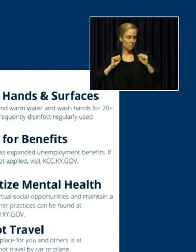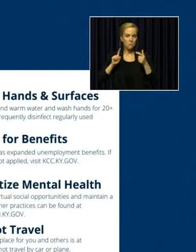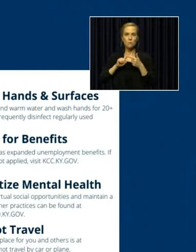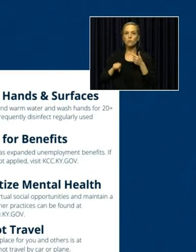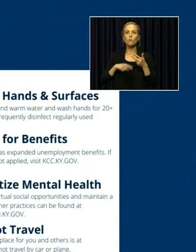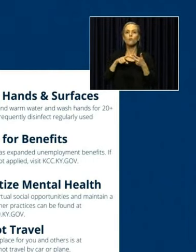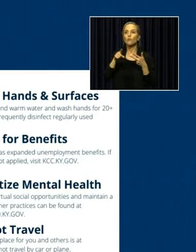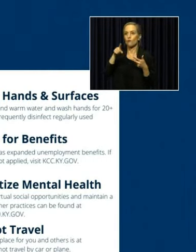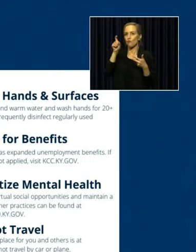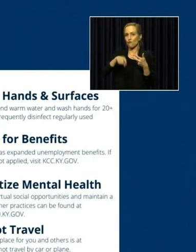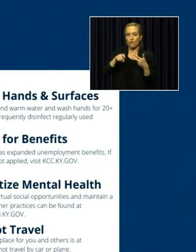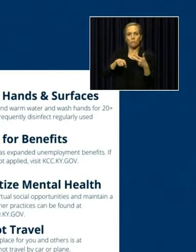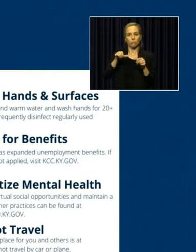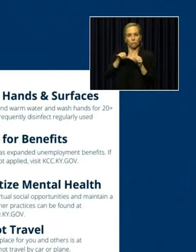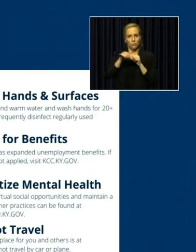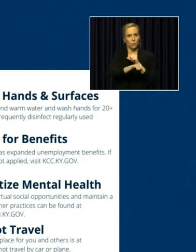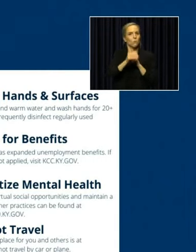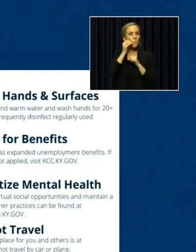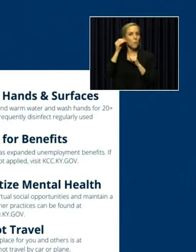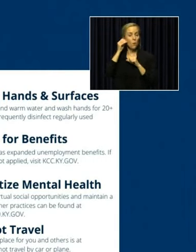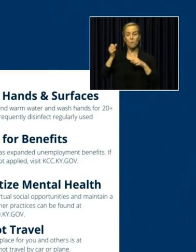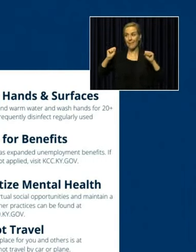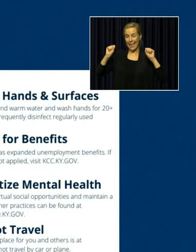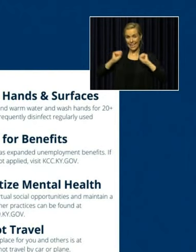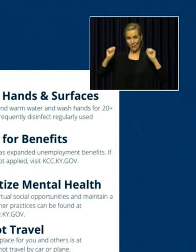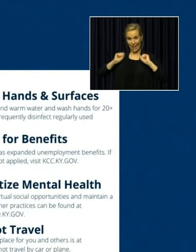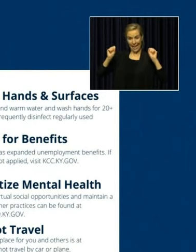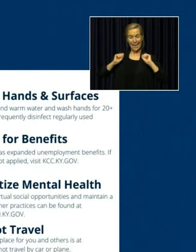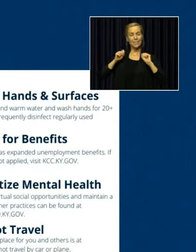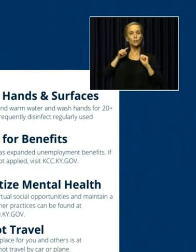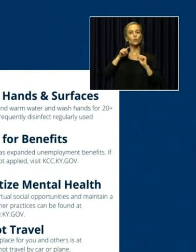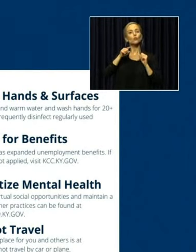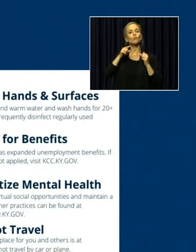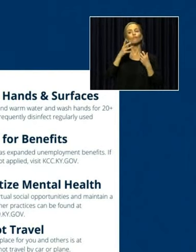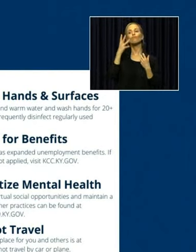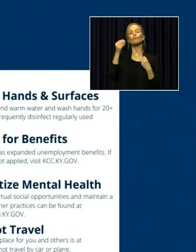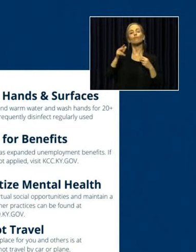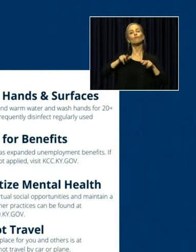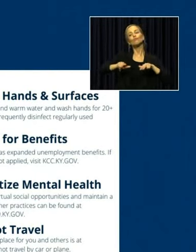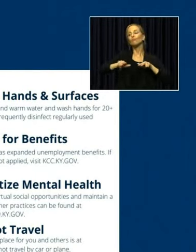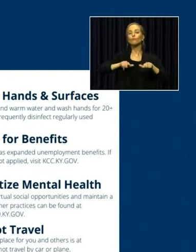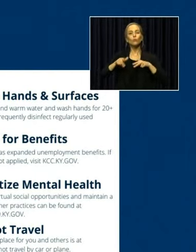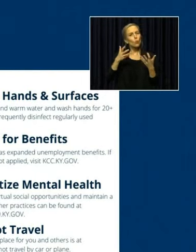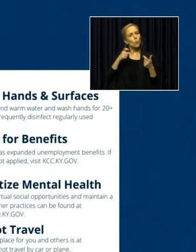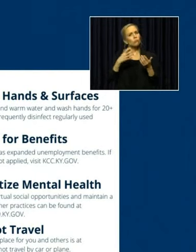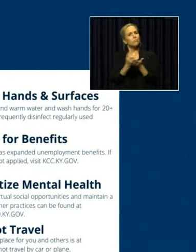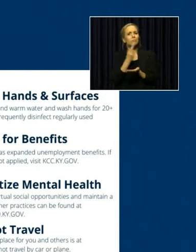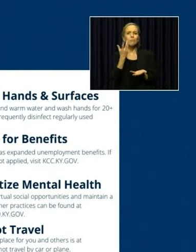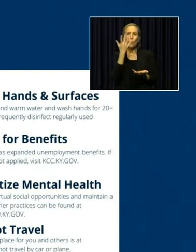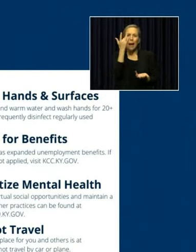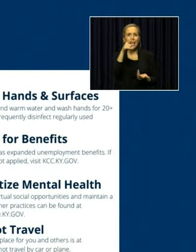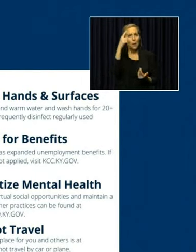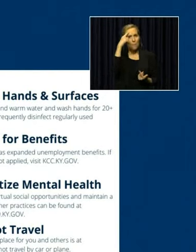LET'S THROW THAT SLIDE UP TOO. THIS IS GOING TO BECOME MORE AND MORE AND MORE IMPORTANT EVERY DAY AS WE CONTINUE TO SEE AN